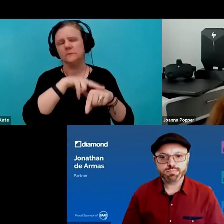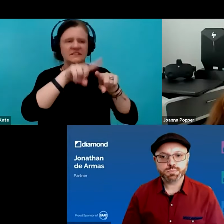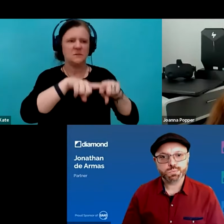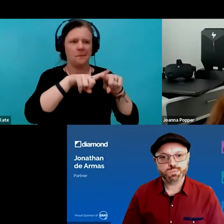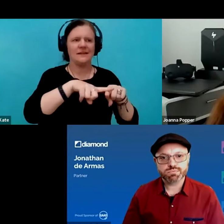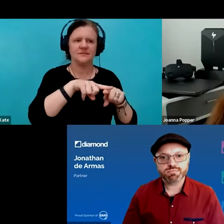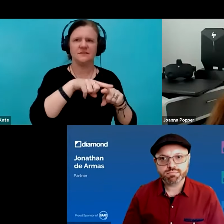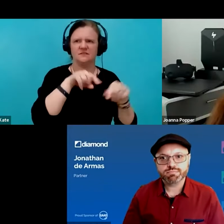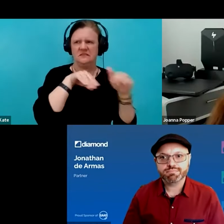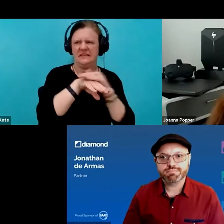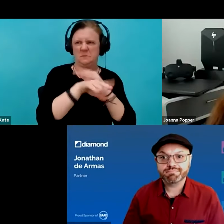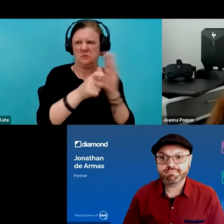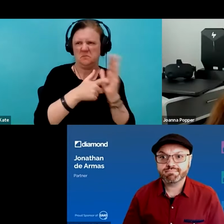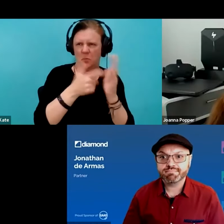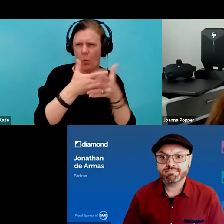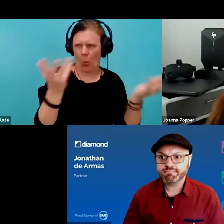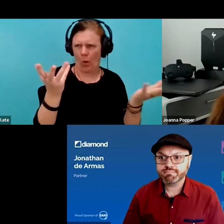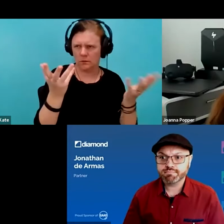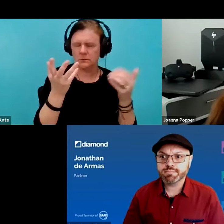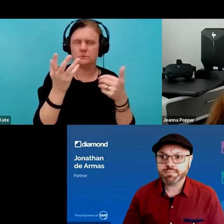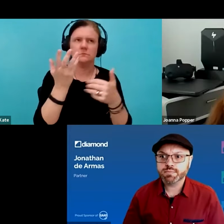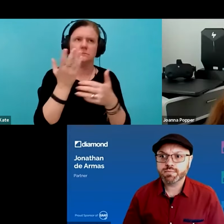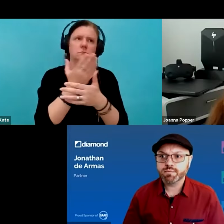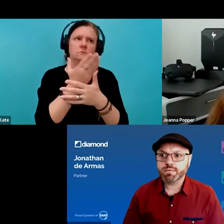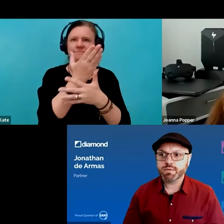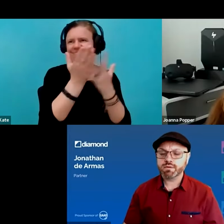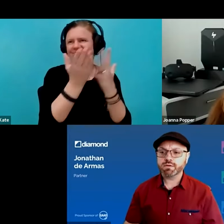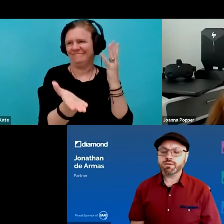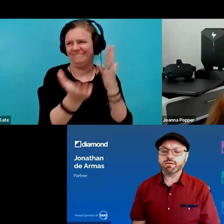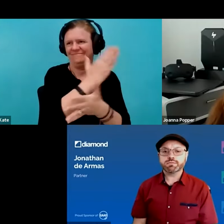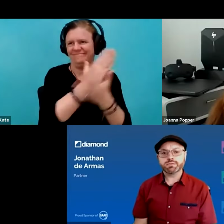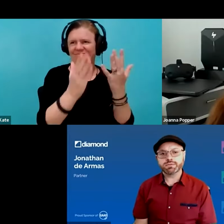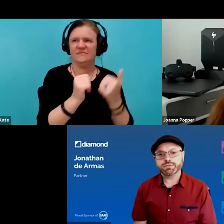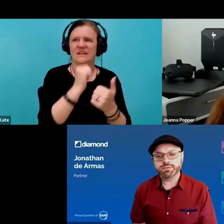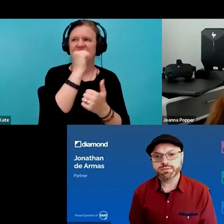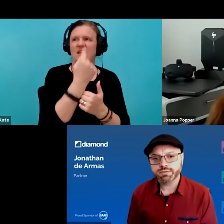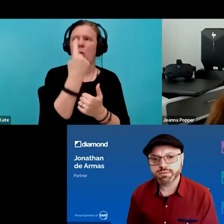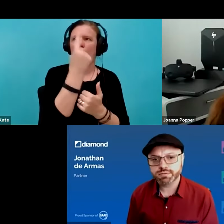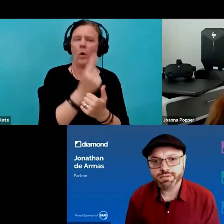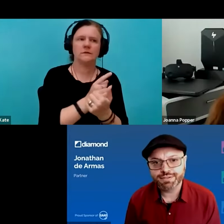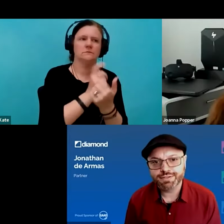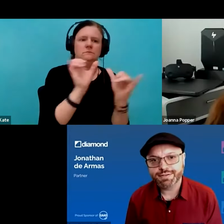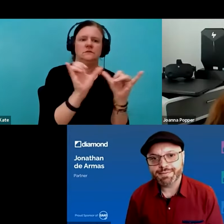of accessibility, we're talking about right. So there's, it's not necessarily, not a one size fits all.